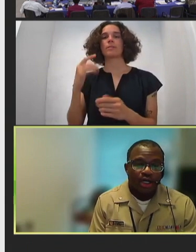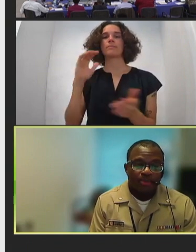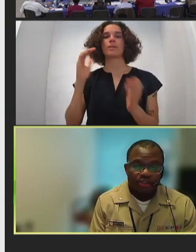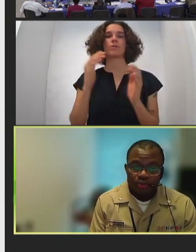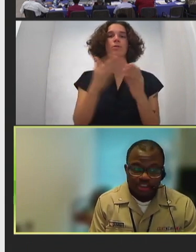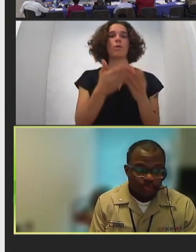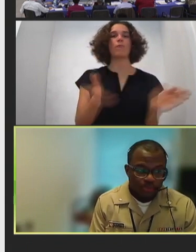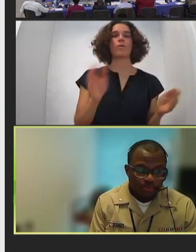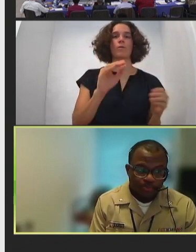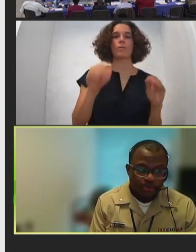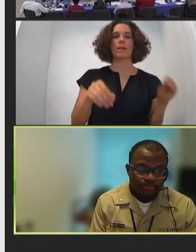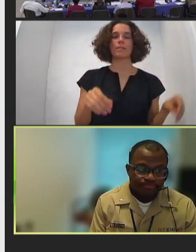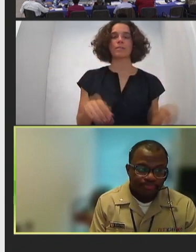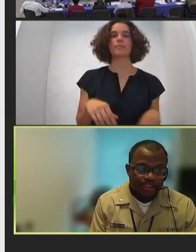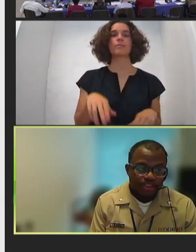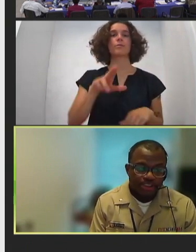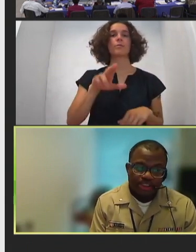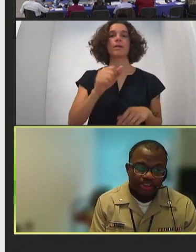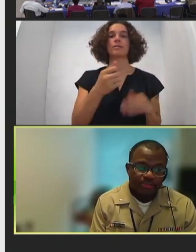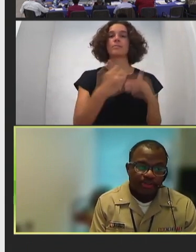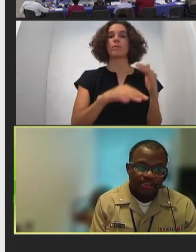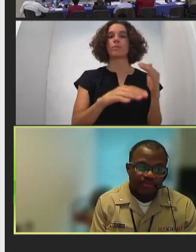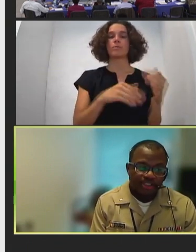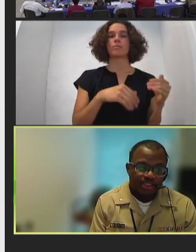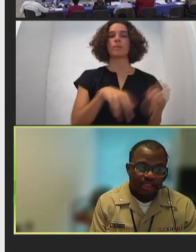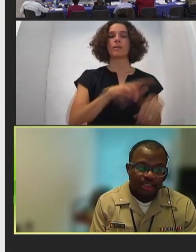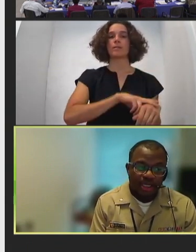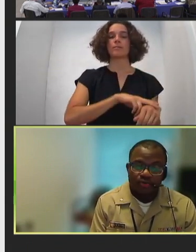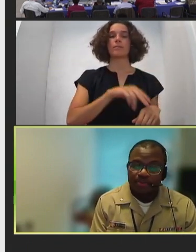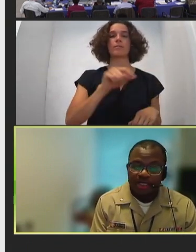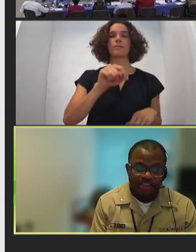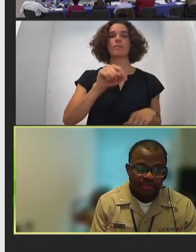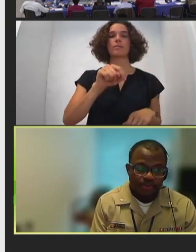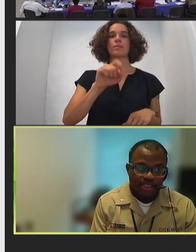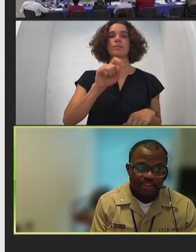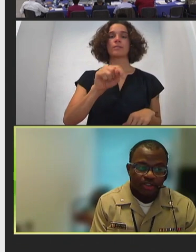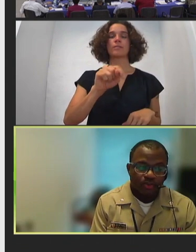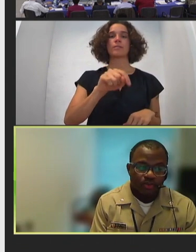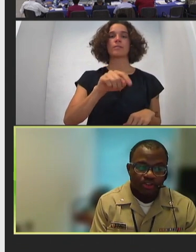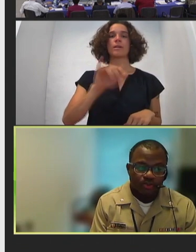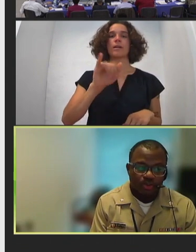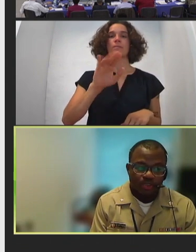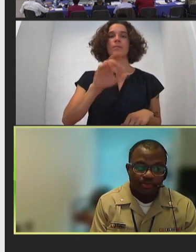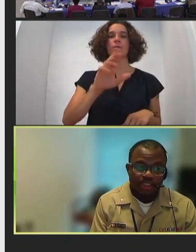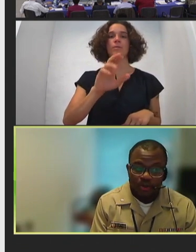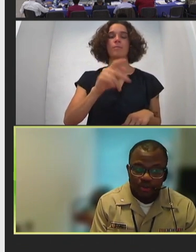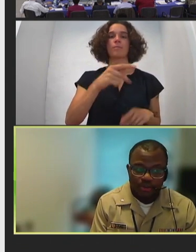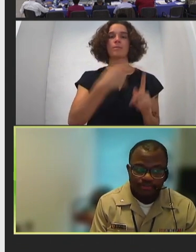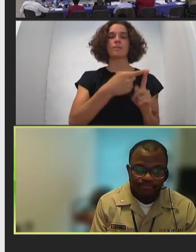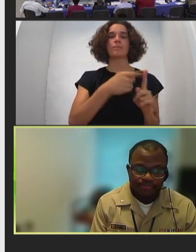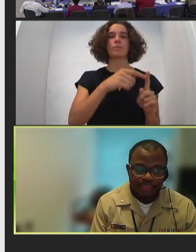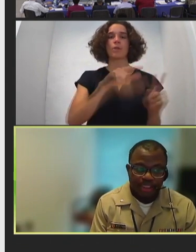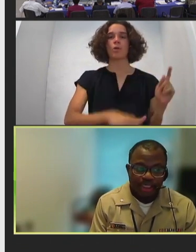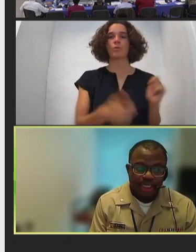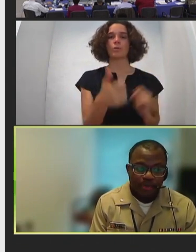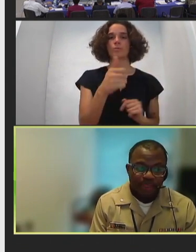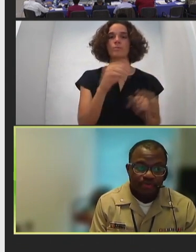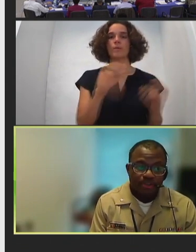Among U.S.-born people, TST positivity and IGRA positivity rates were quite a bit lower. However,